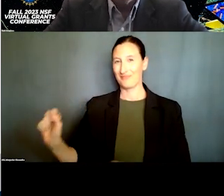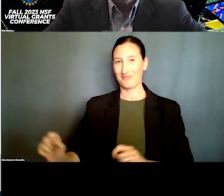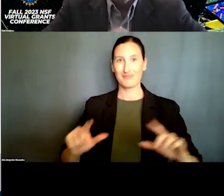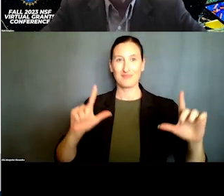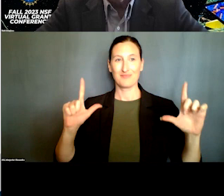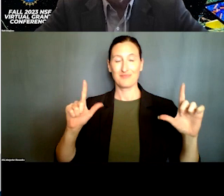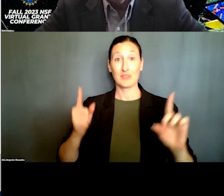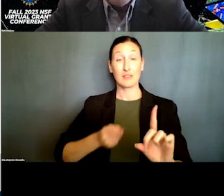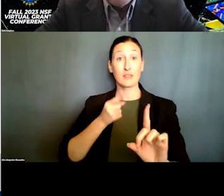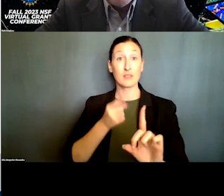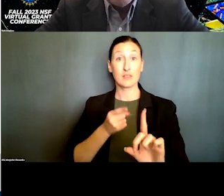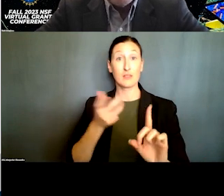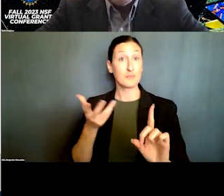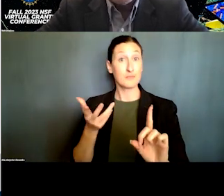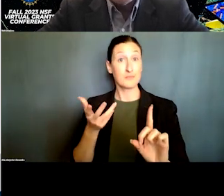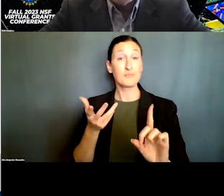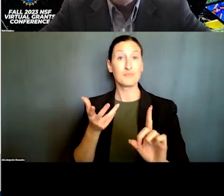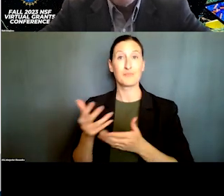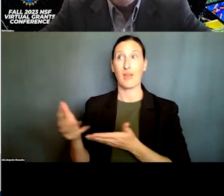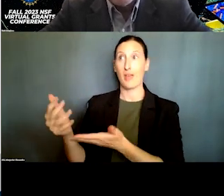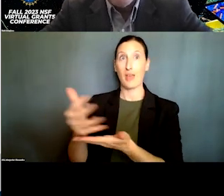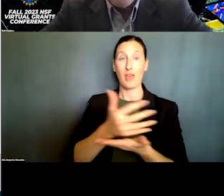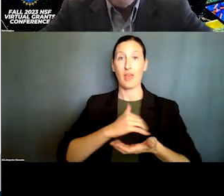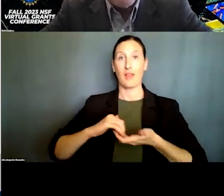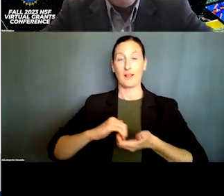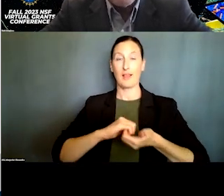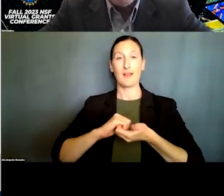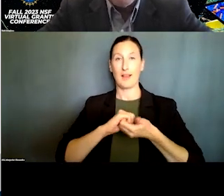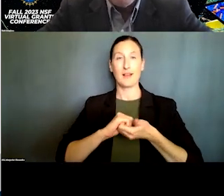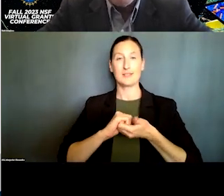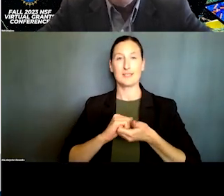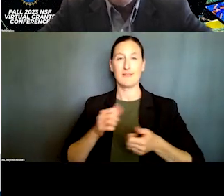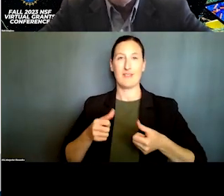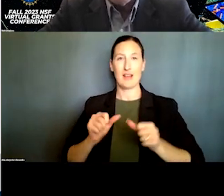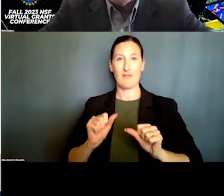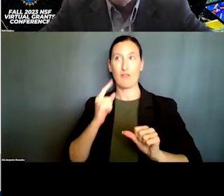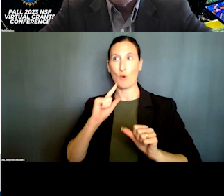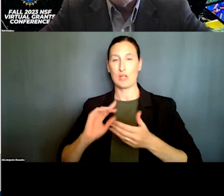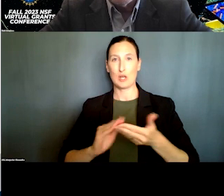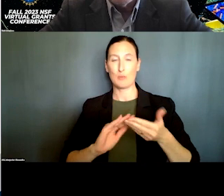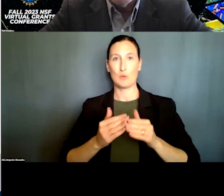The mission of MPS is to harness the collective efforts of the mathematical and physical sciences communities